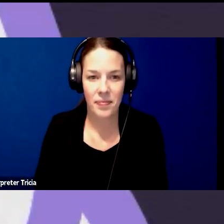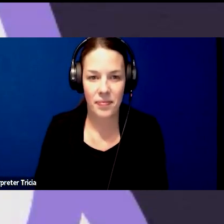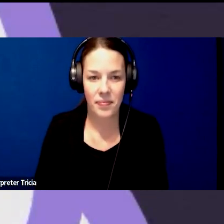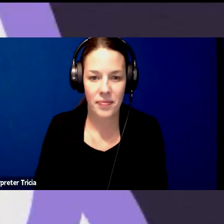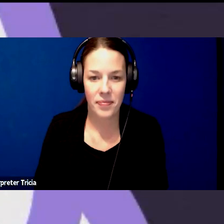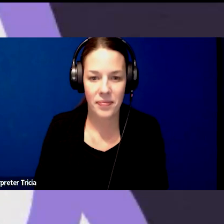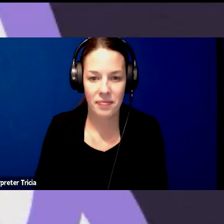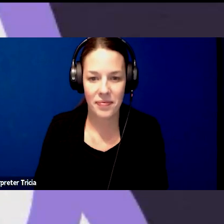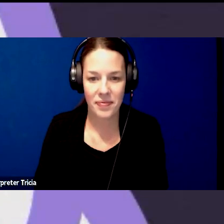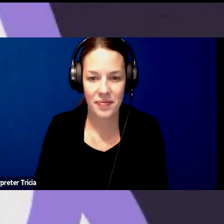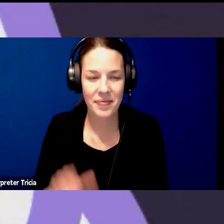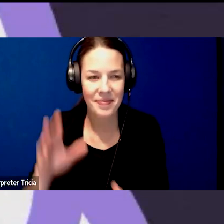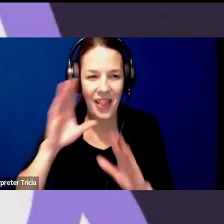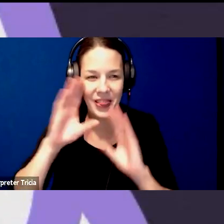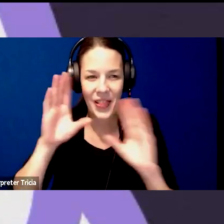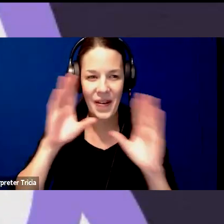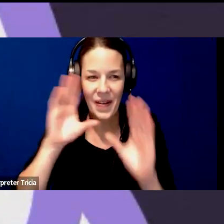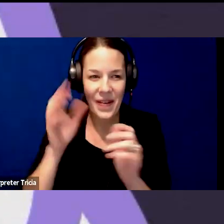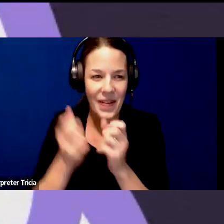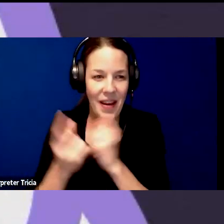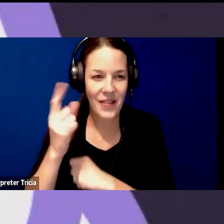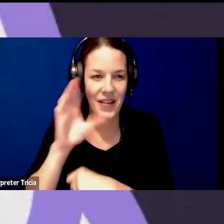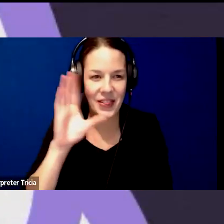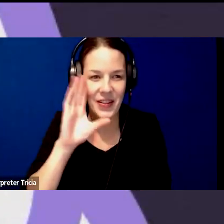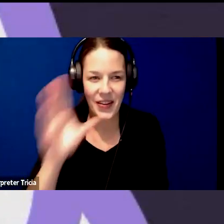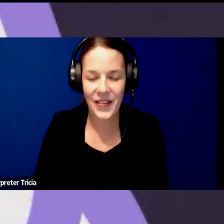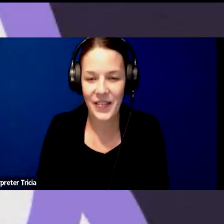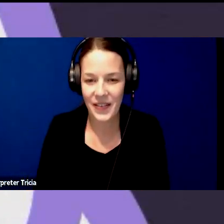Hi, everybody. Thank you. Heather.